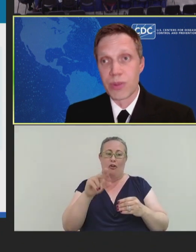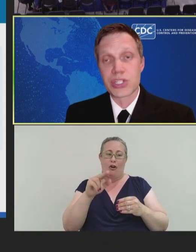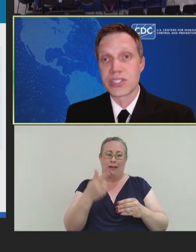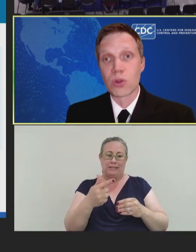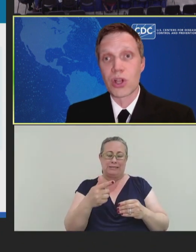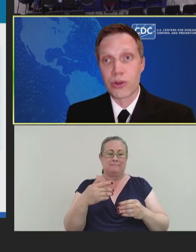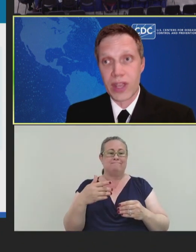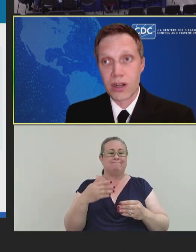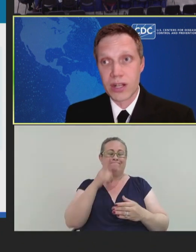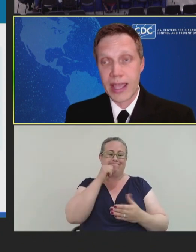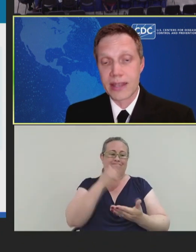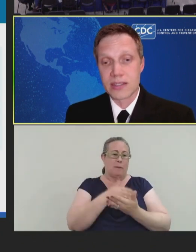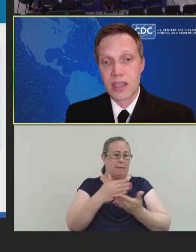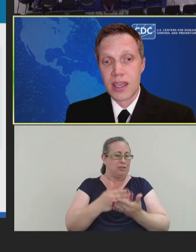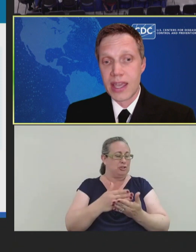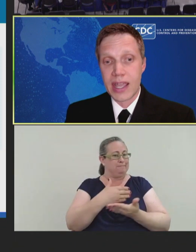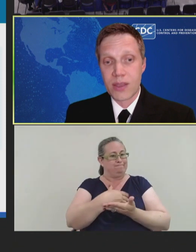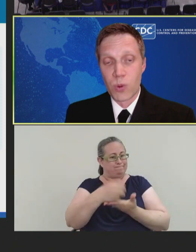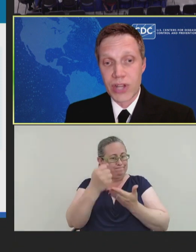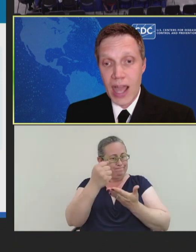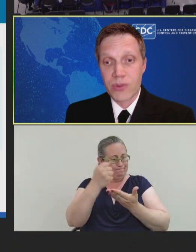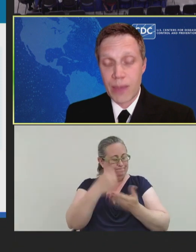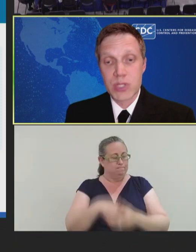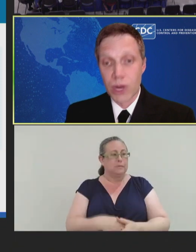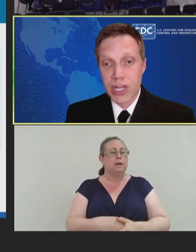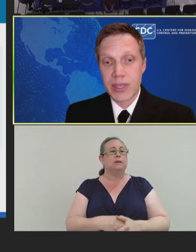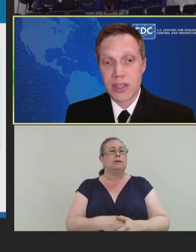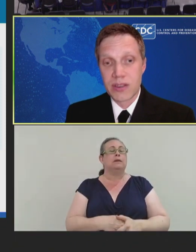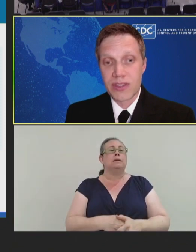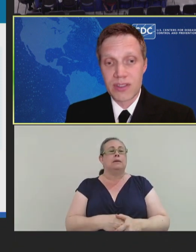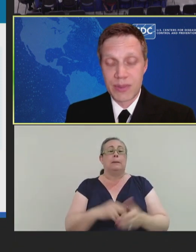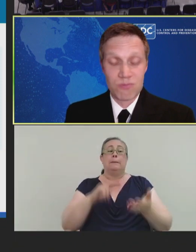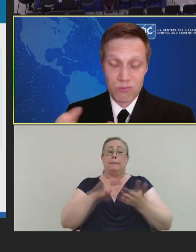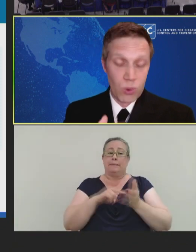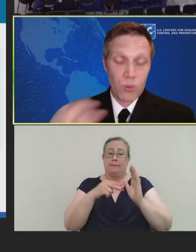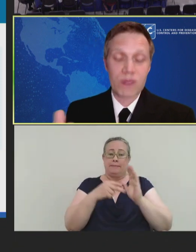budget is no longer there. And we're not -- that means we're going to be -- I mean,